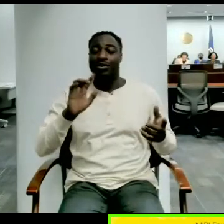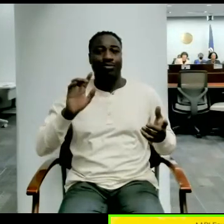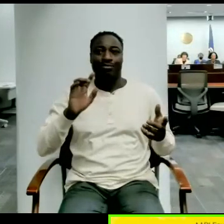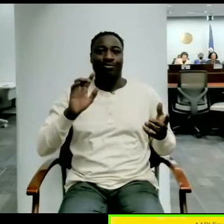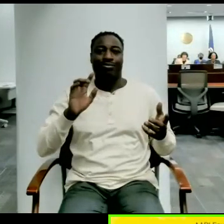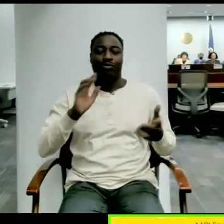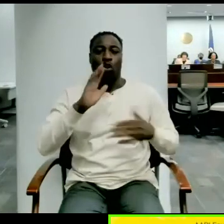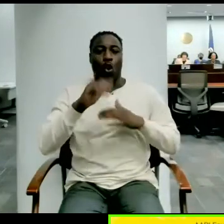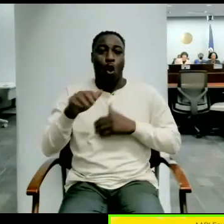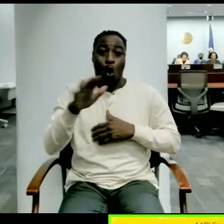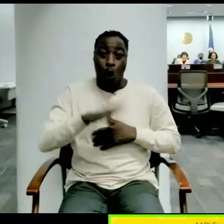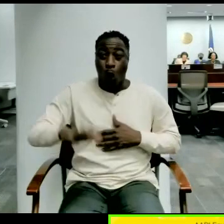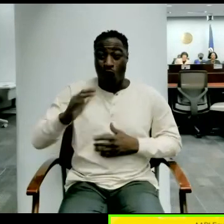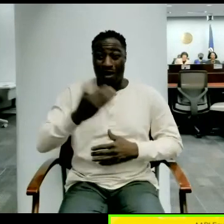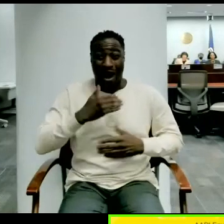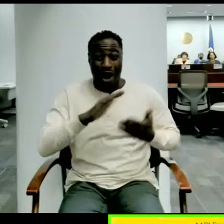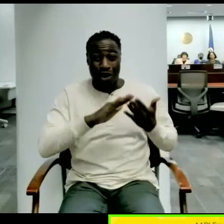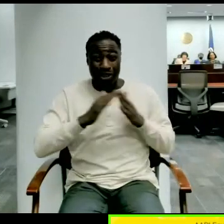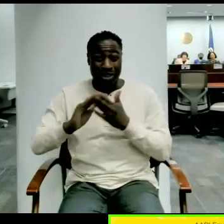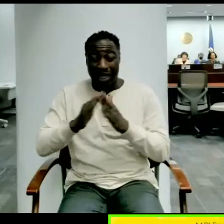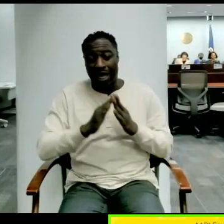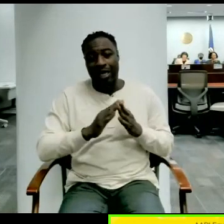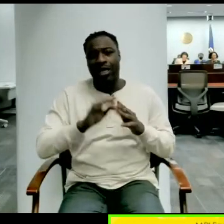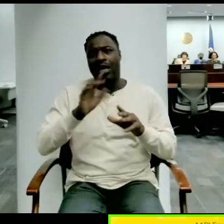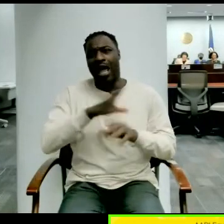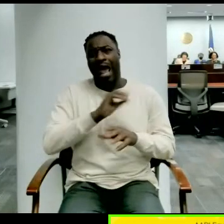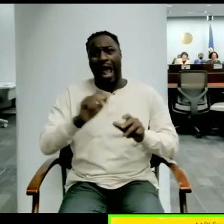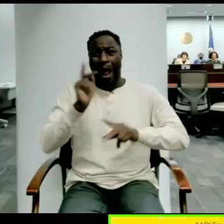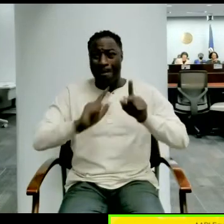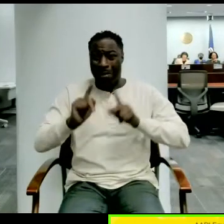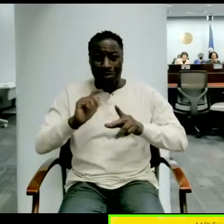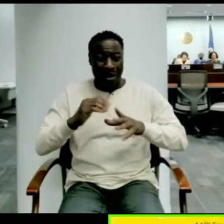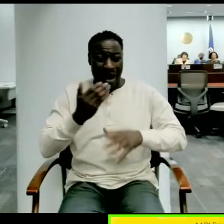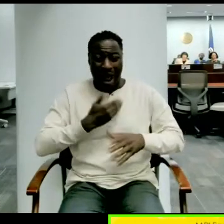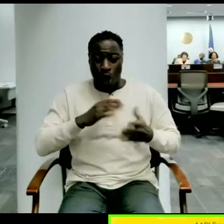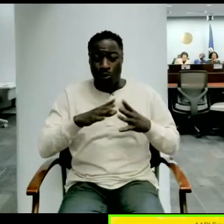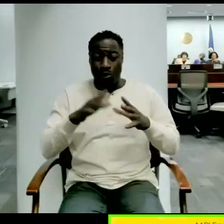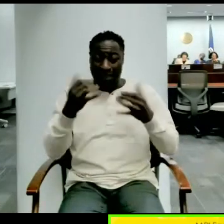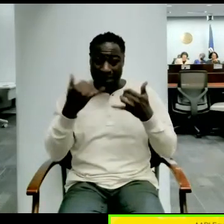that individuals in our community continue to experience discrimination even though